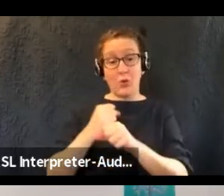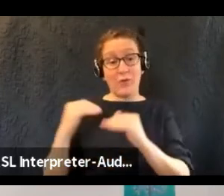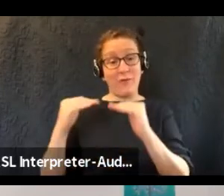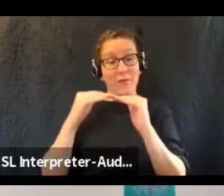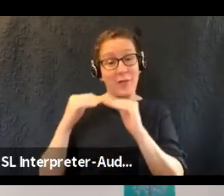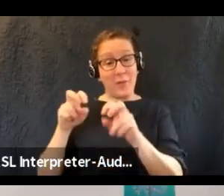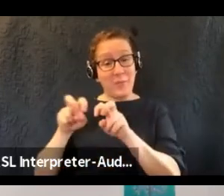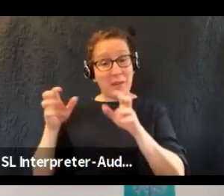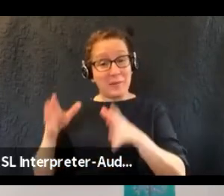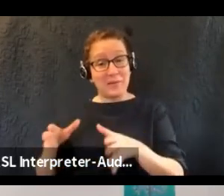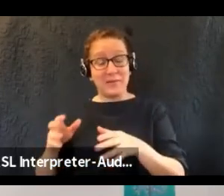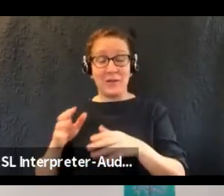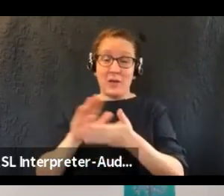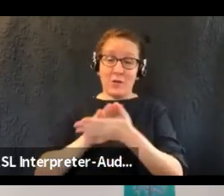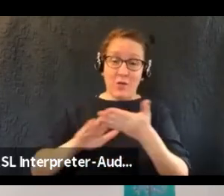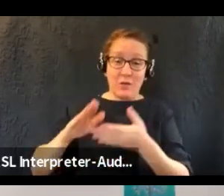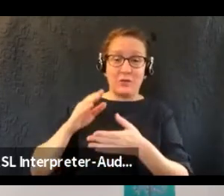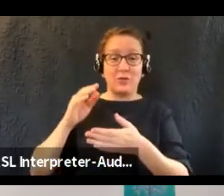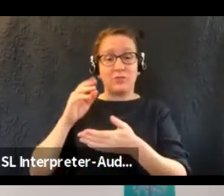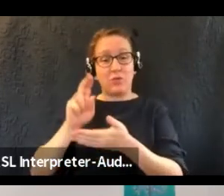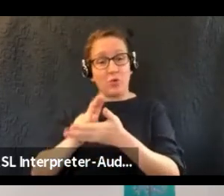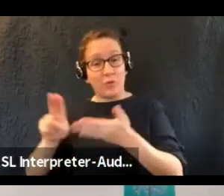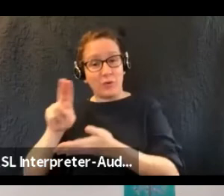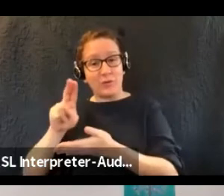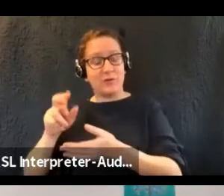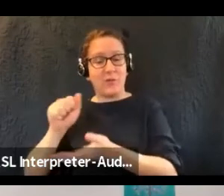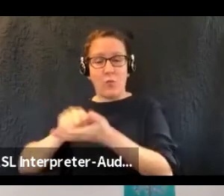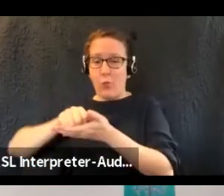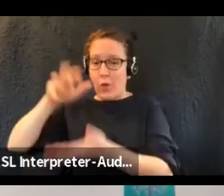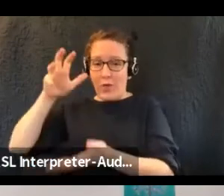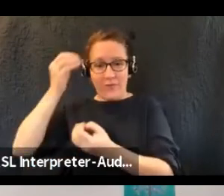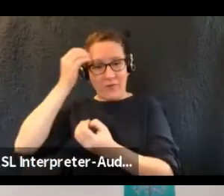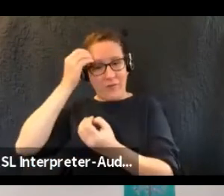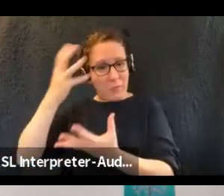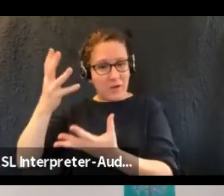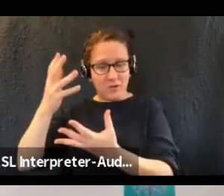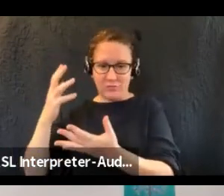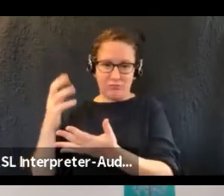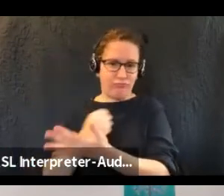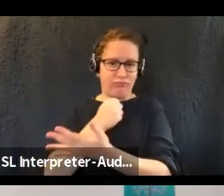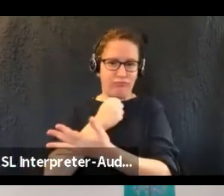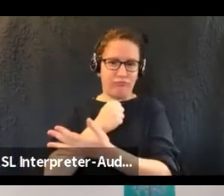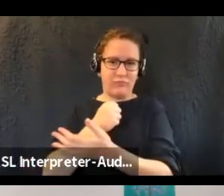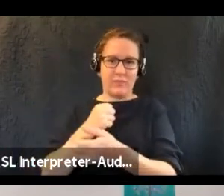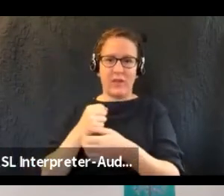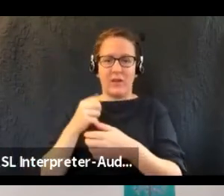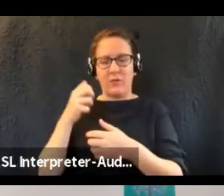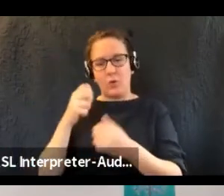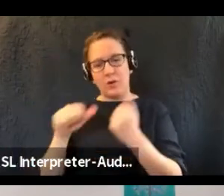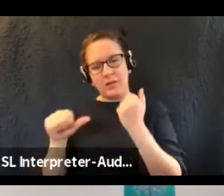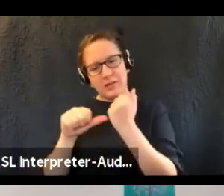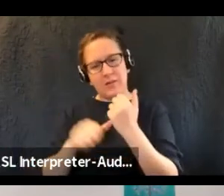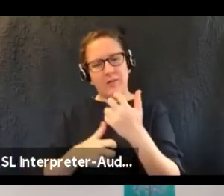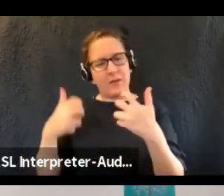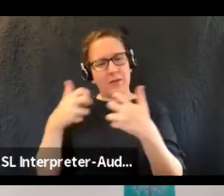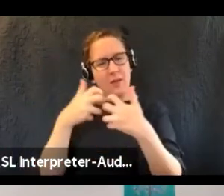colleges and universities have a wealth of information on assistive and adaptive technology and ways to get around town.